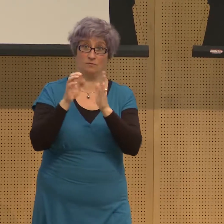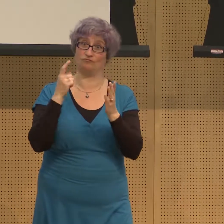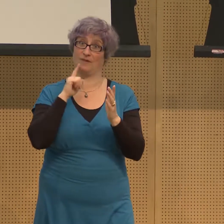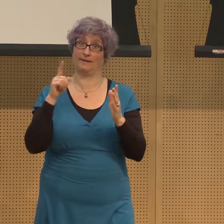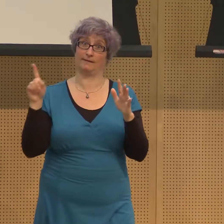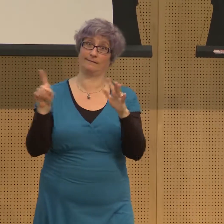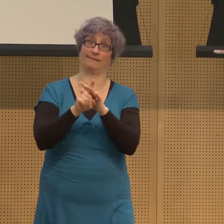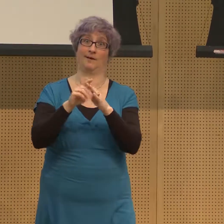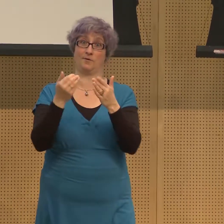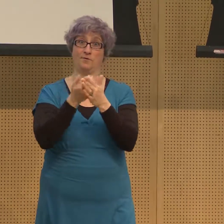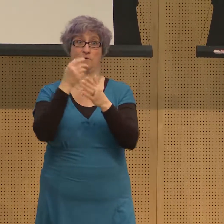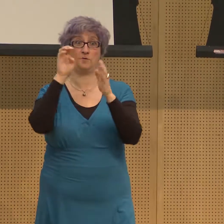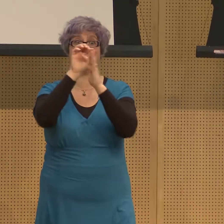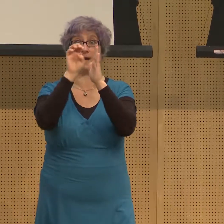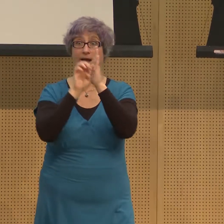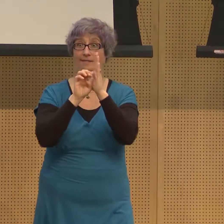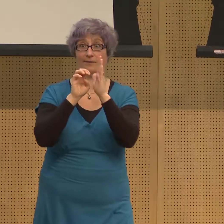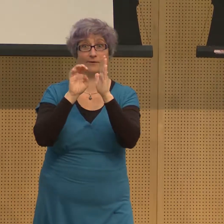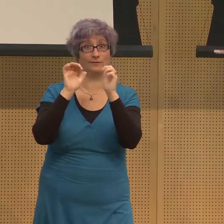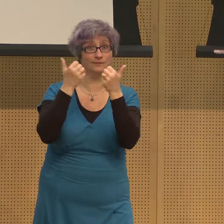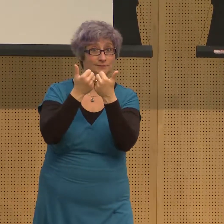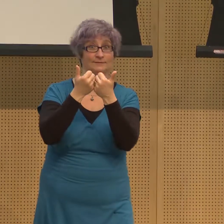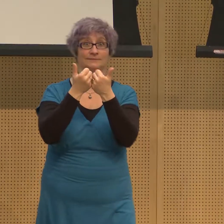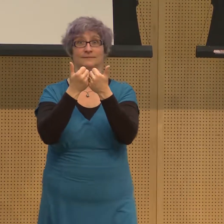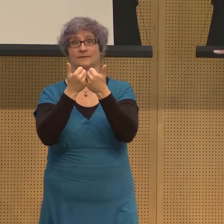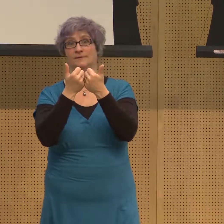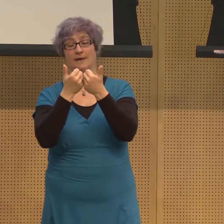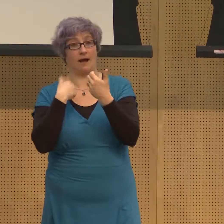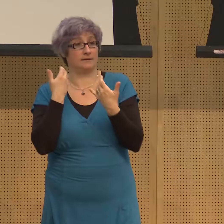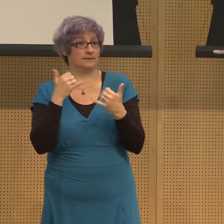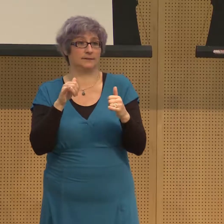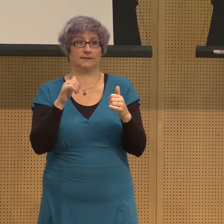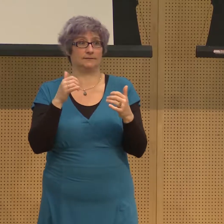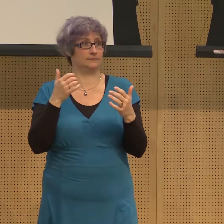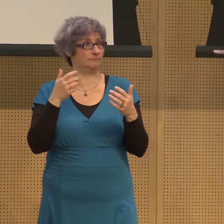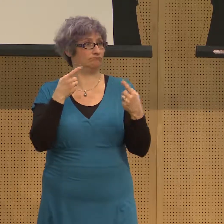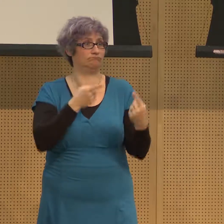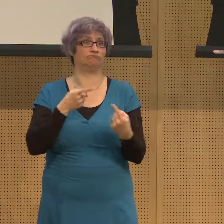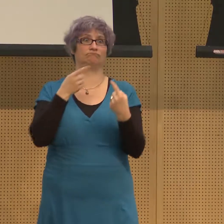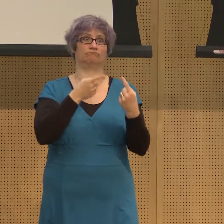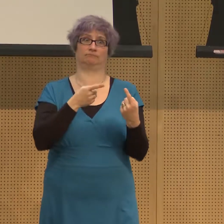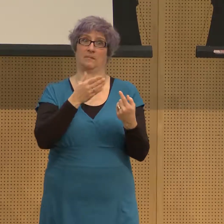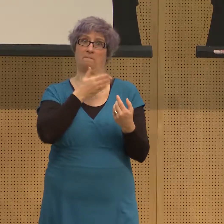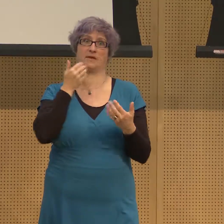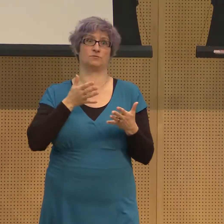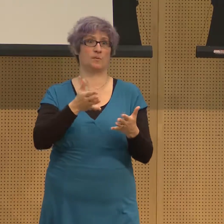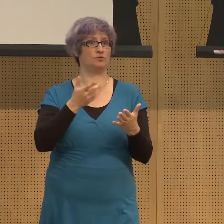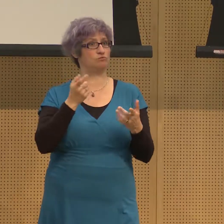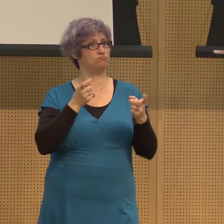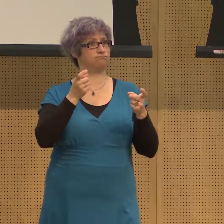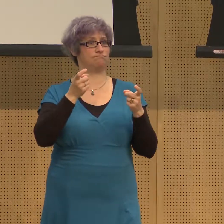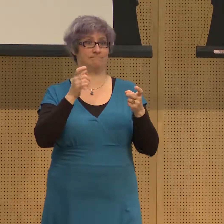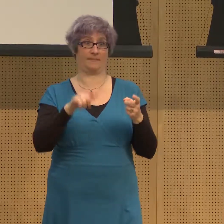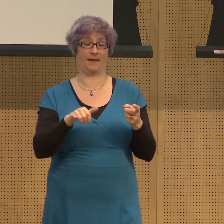But, I mean, the ethical issues that came up were completely new as well. Those kinds of challenges are something